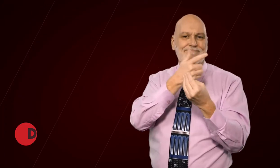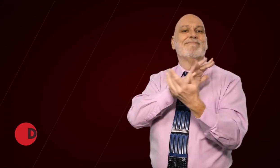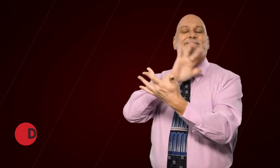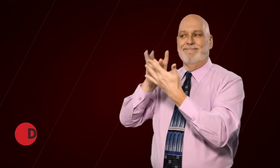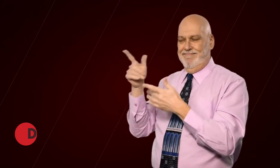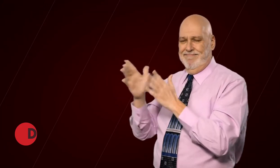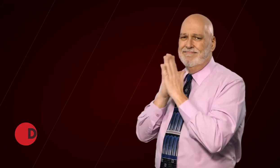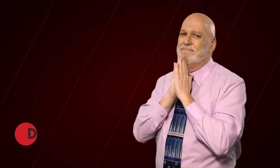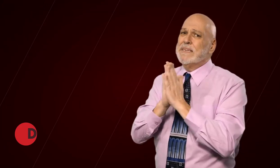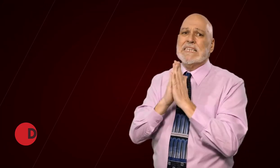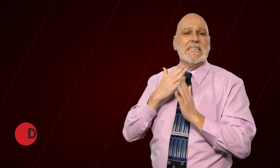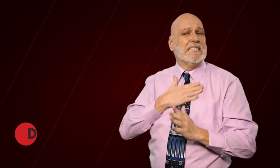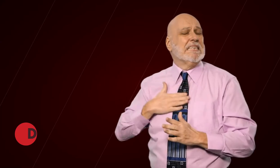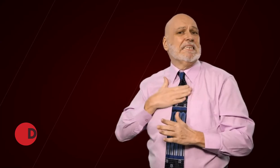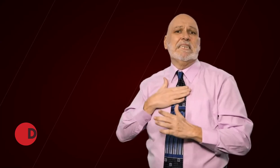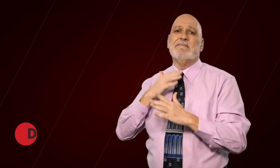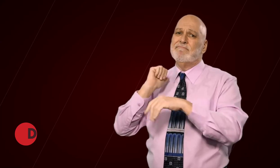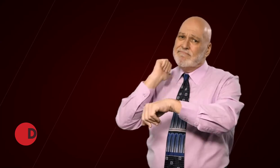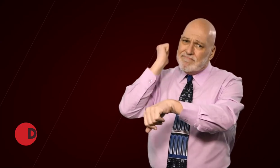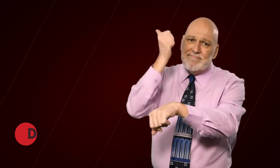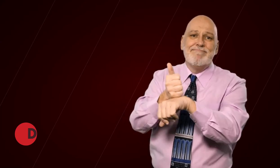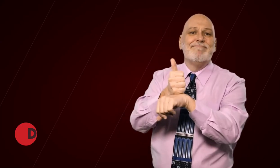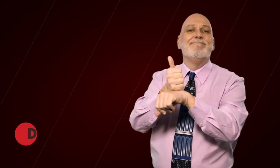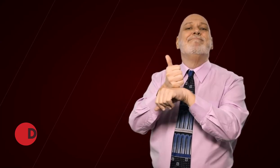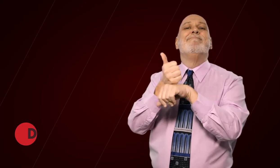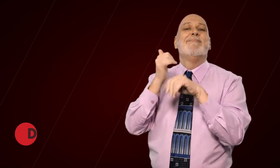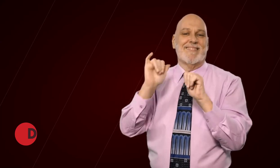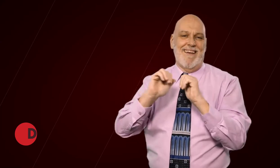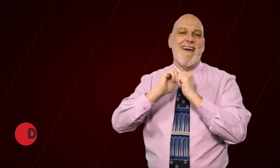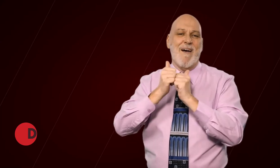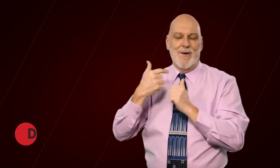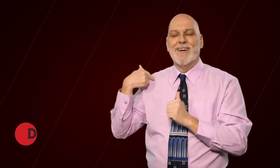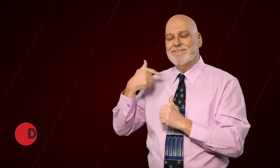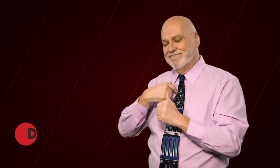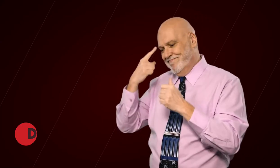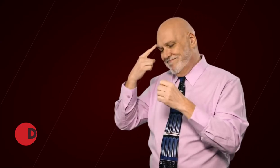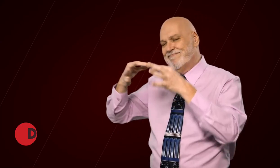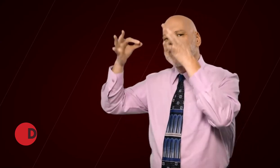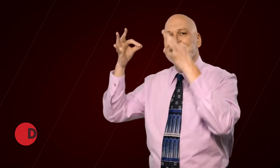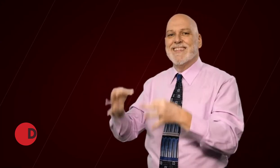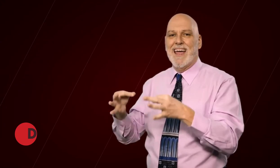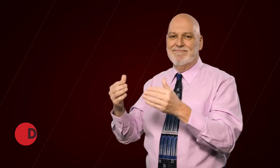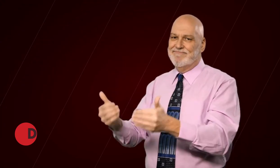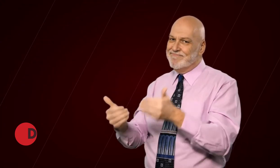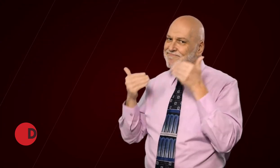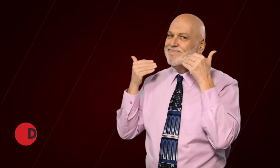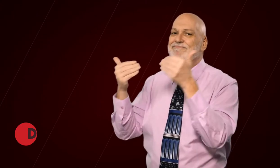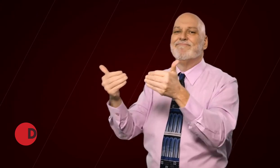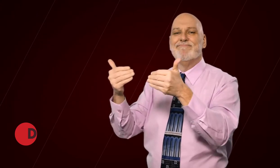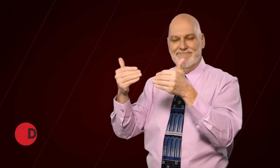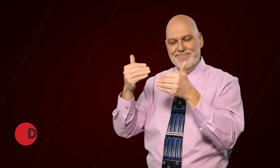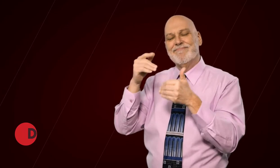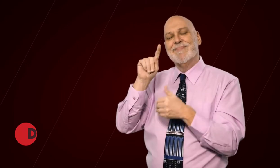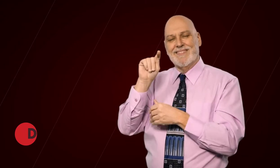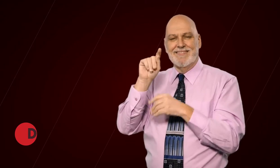local Canada news information in ASL at that time,